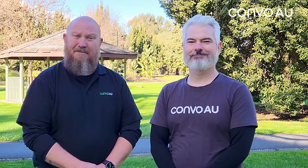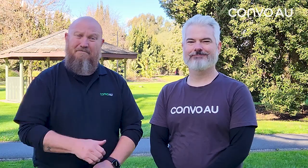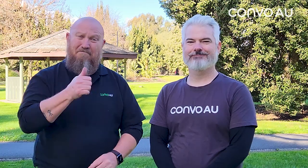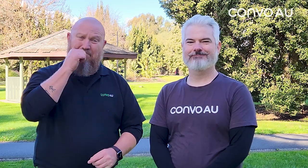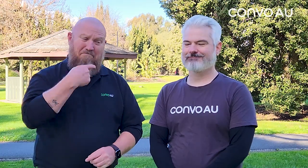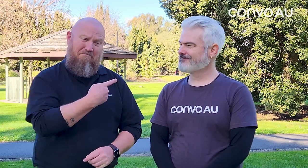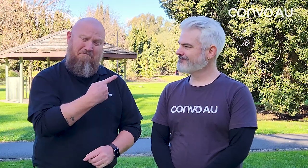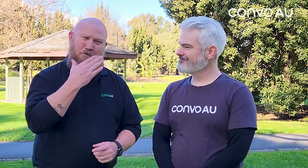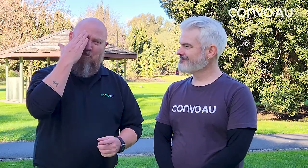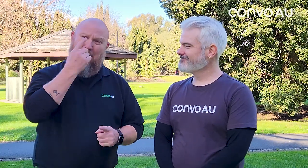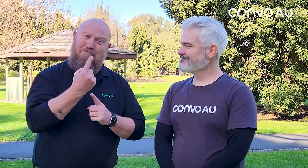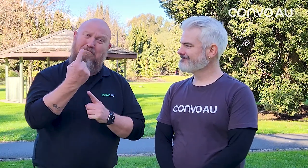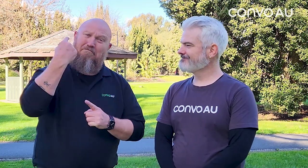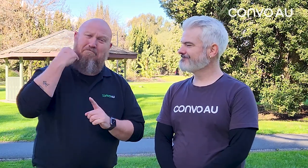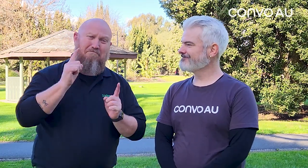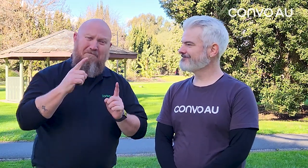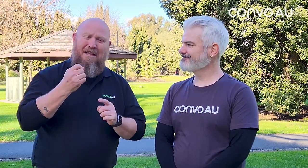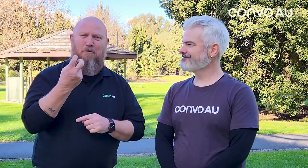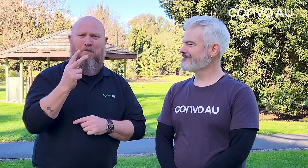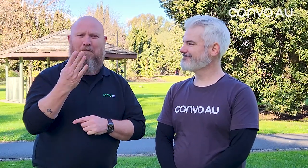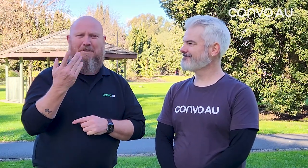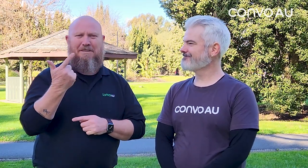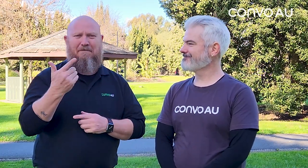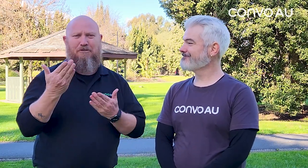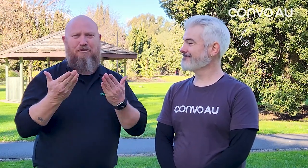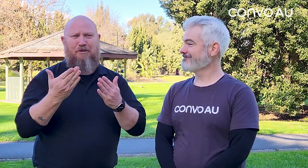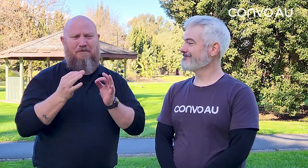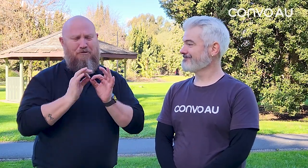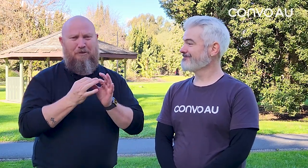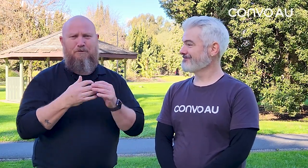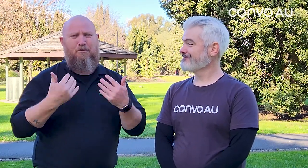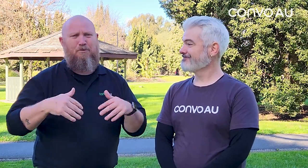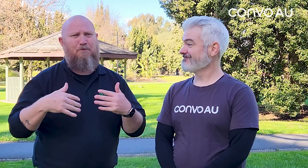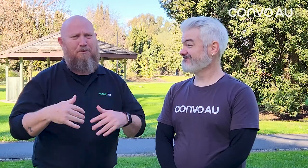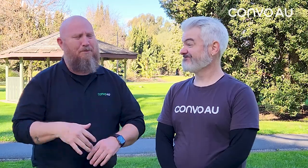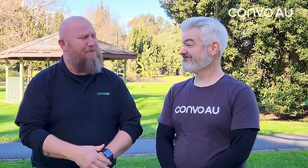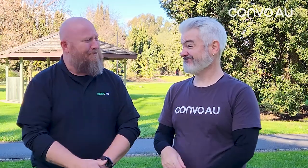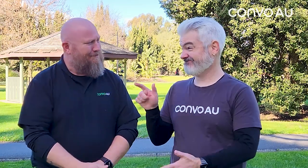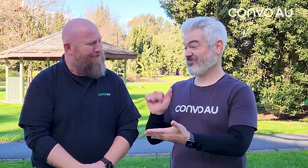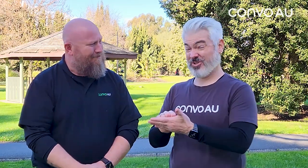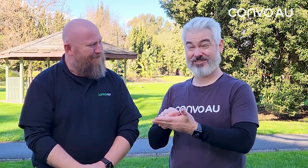Did you know that we had a dream of having 24/7 access to interpreter services? That’s right!